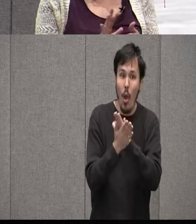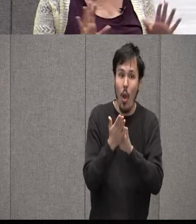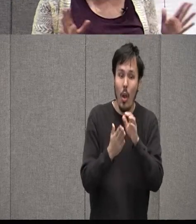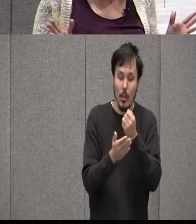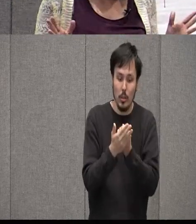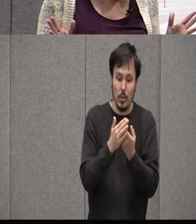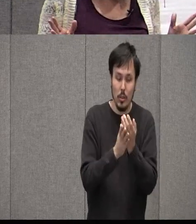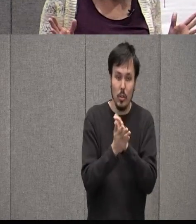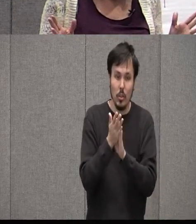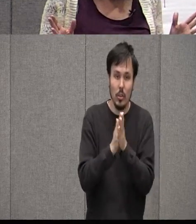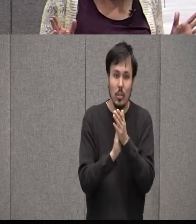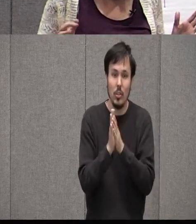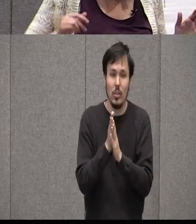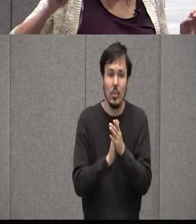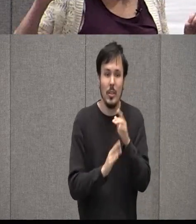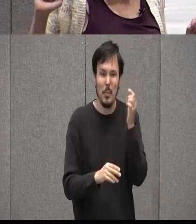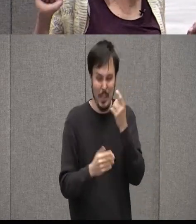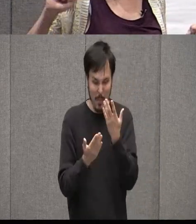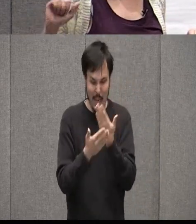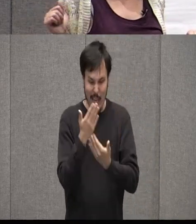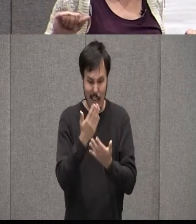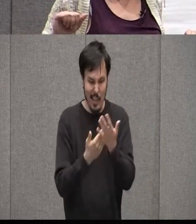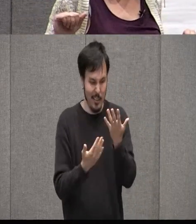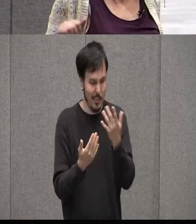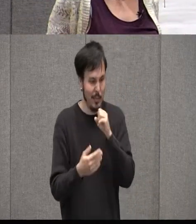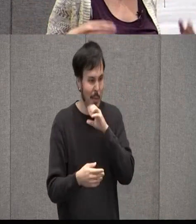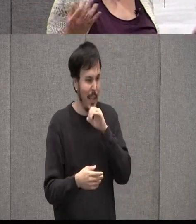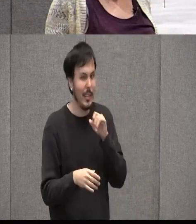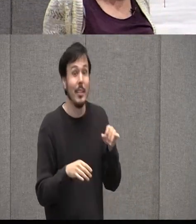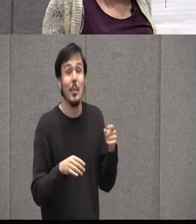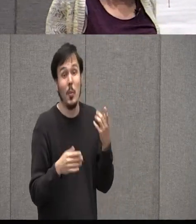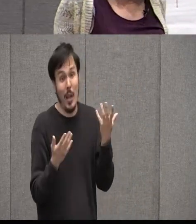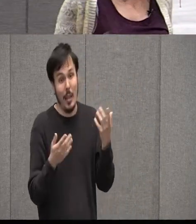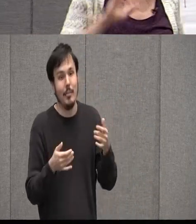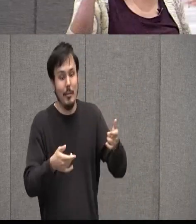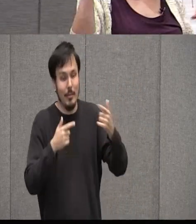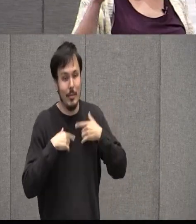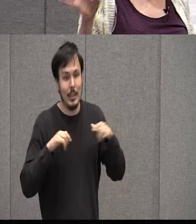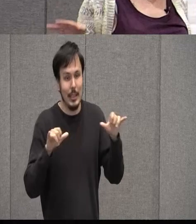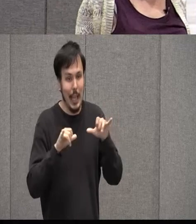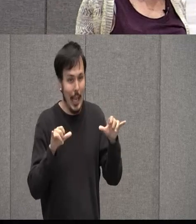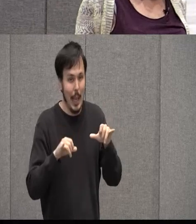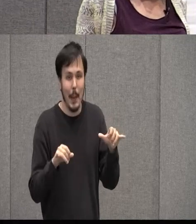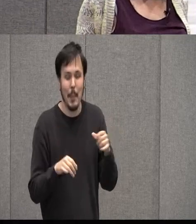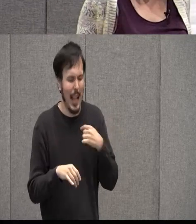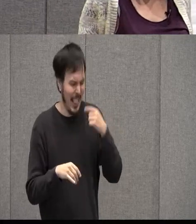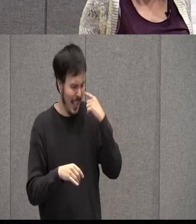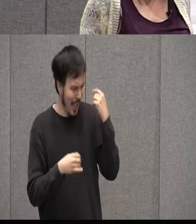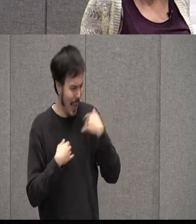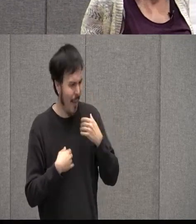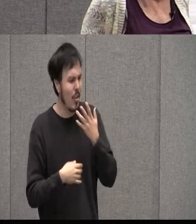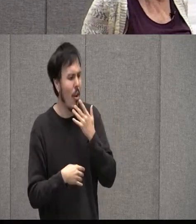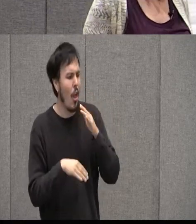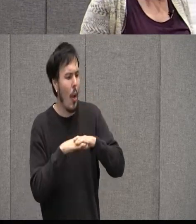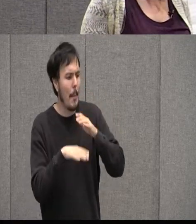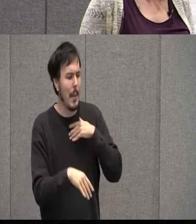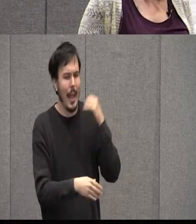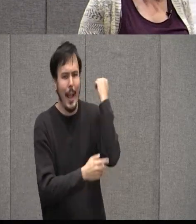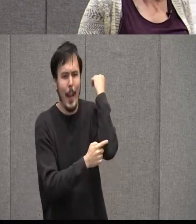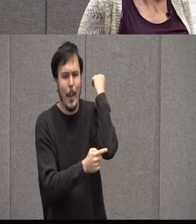and I'm pretty sure there's some food coloring on my elbow because in art, you never know where it's gonna get. Yeah, and you gotta be a little bit careful